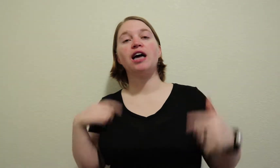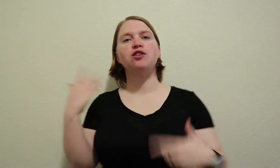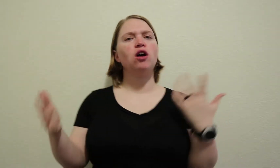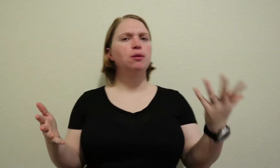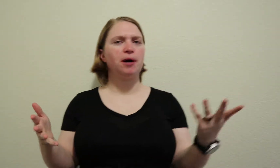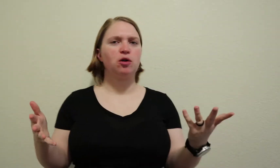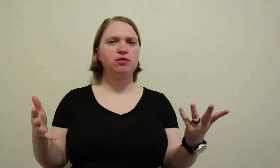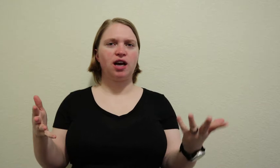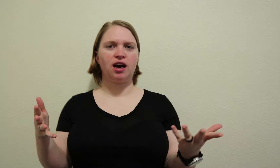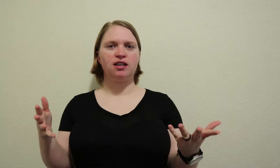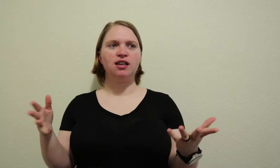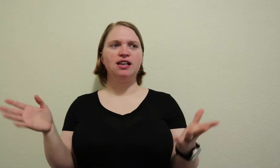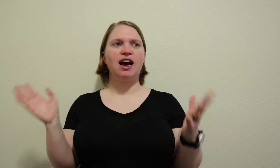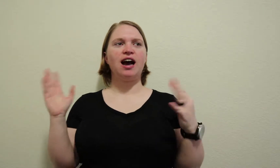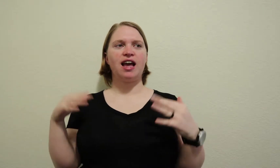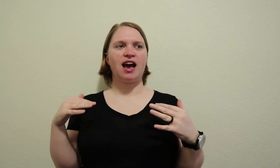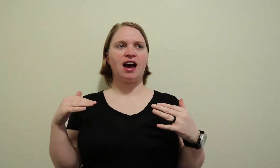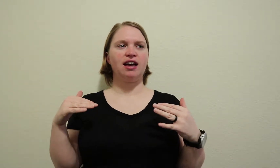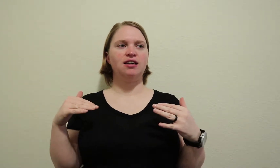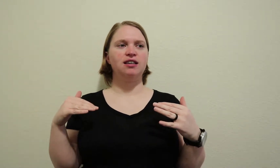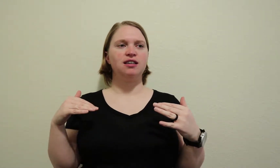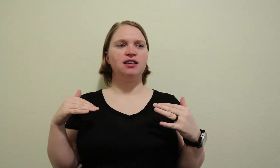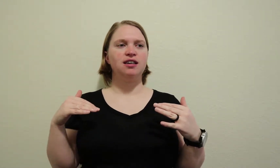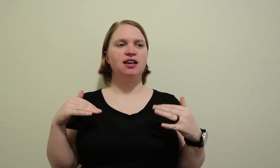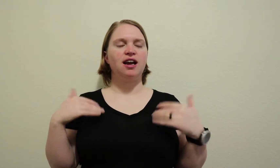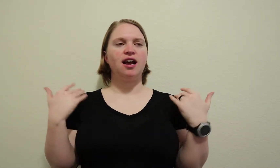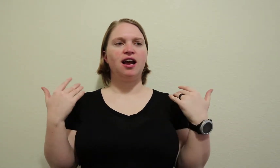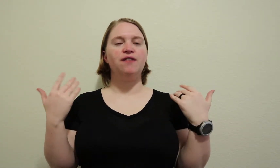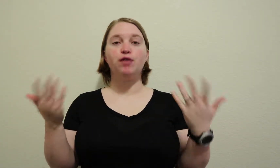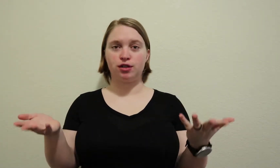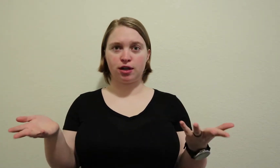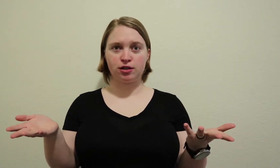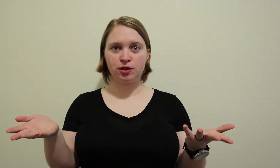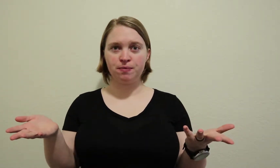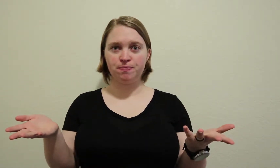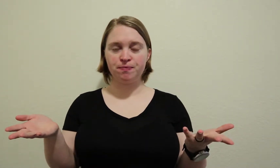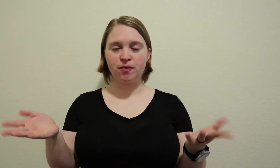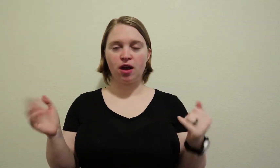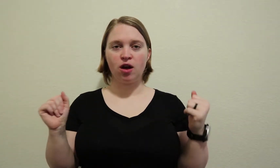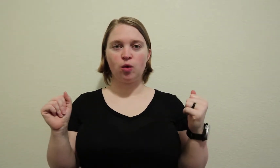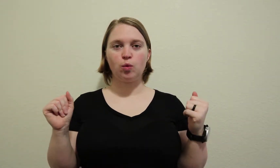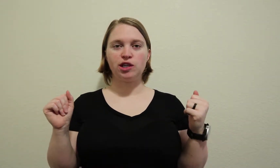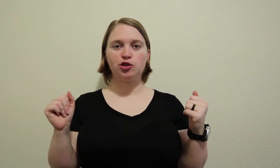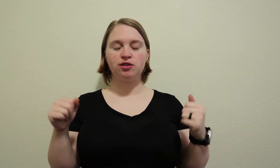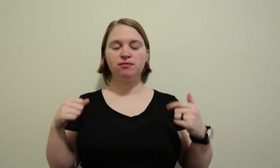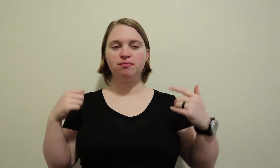I talked about that I had a foot surgery which